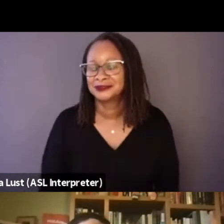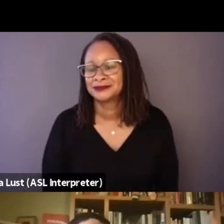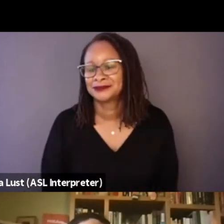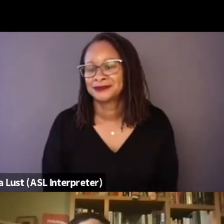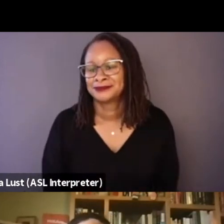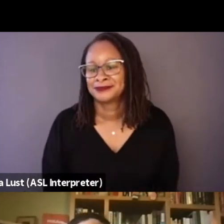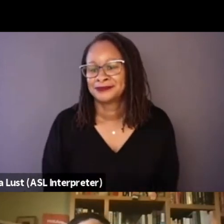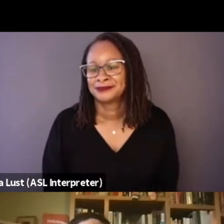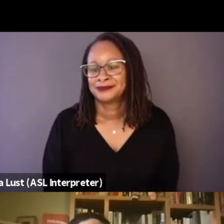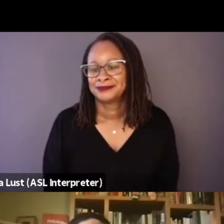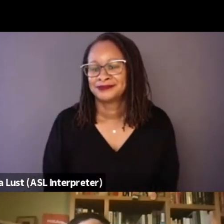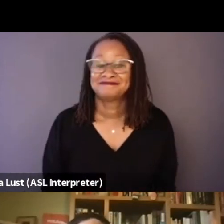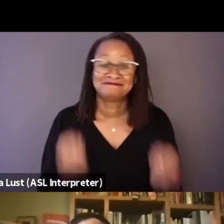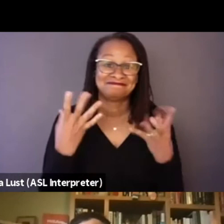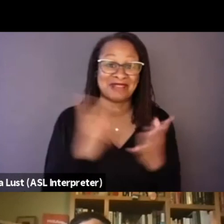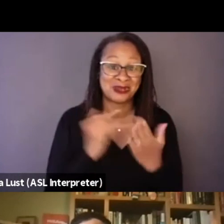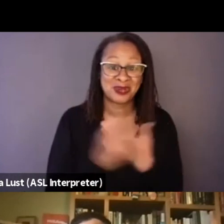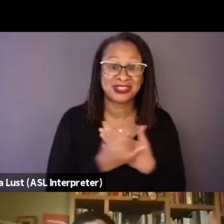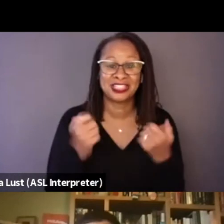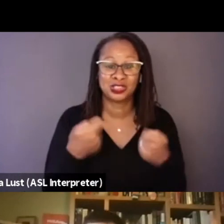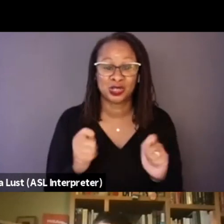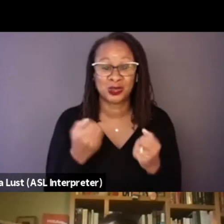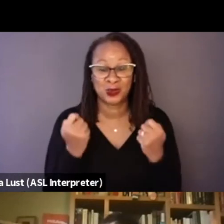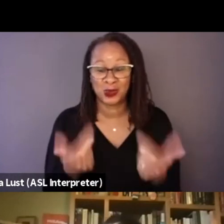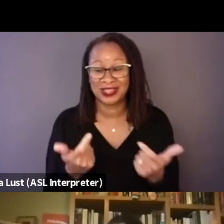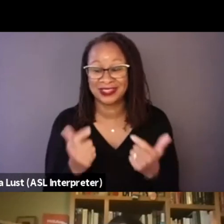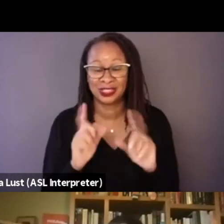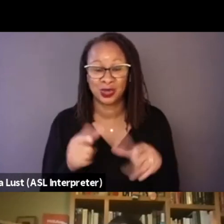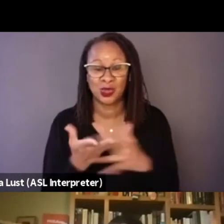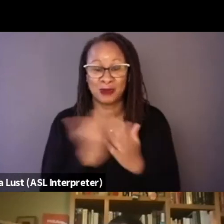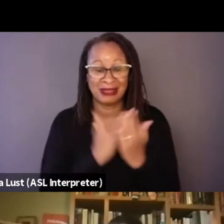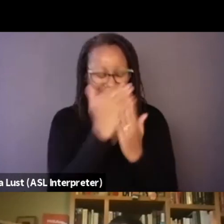Many projects, and I'll try to be quickly and don't say...